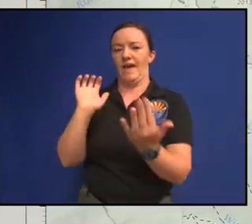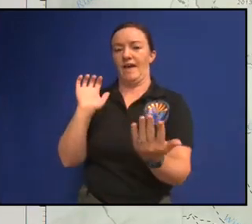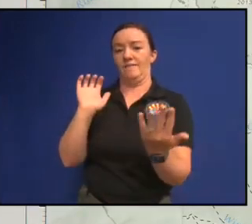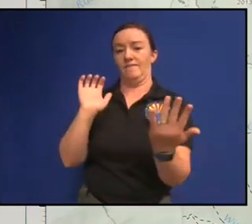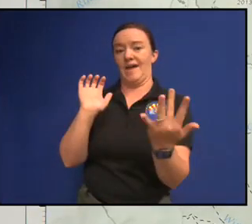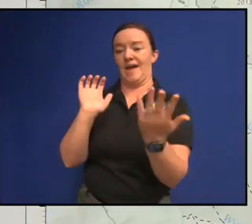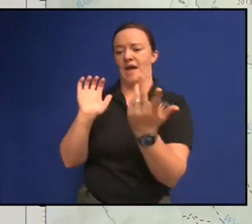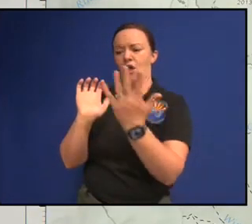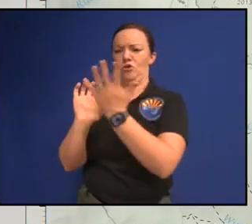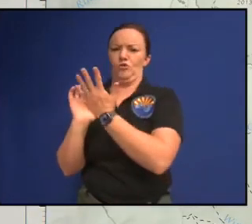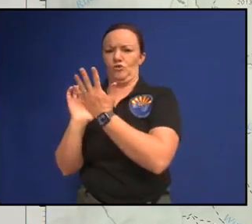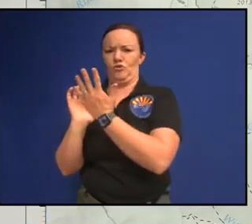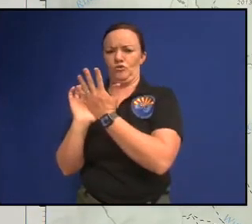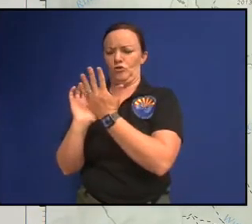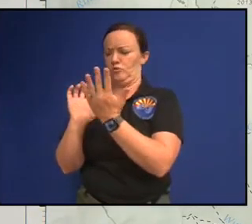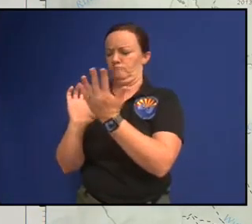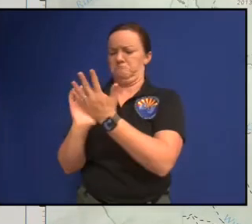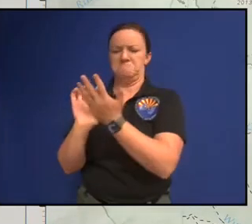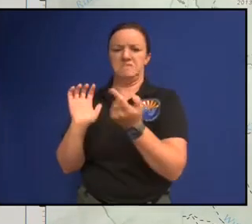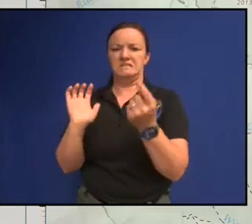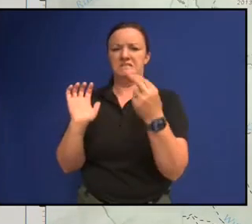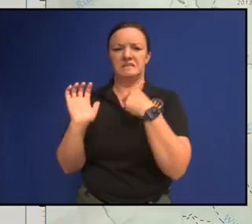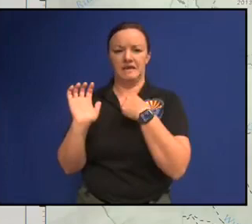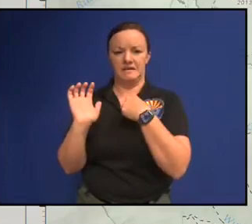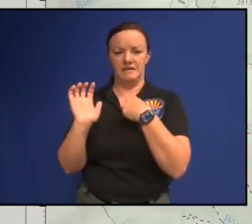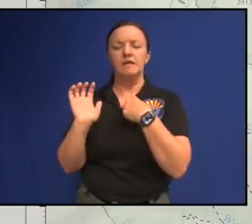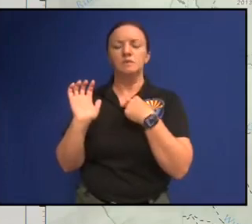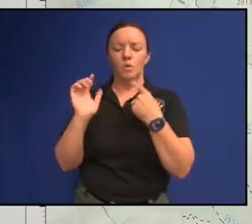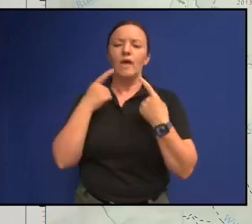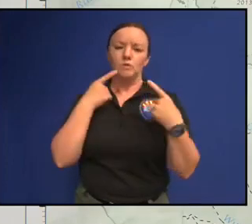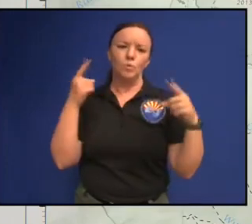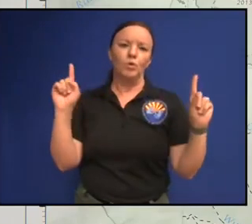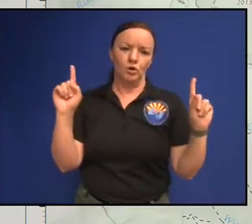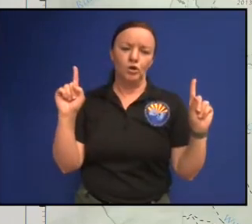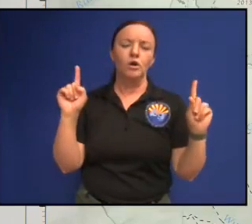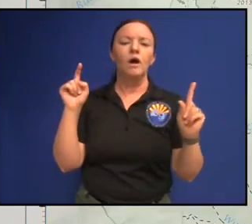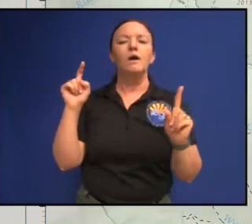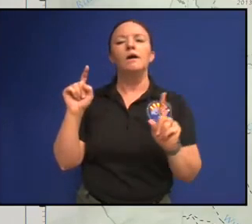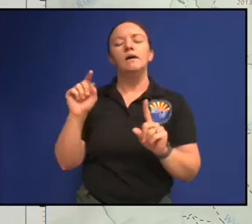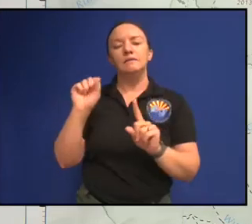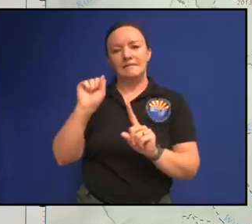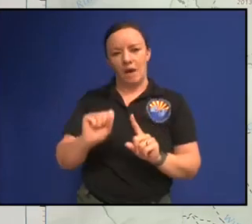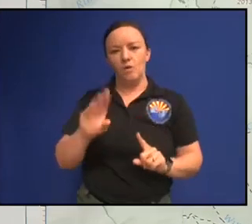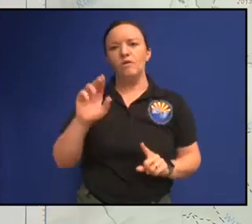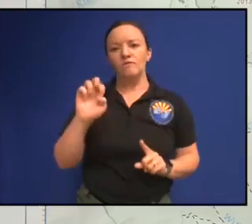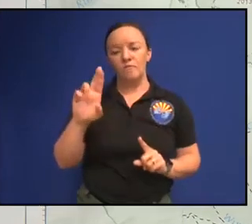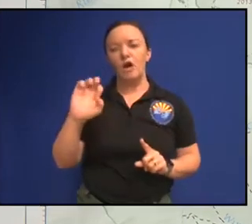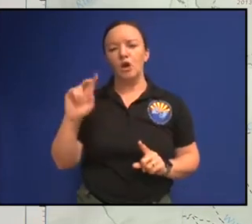CREEK TO A CONFLUENCE AND HAS STARTED MOVING IN THERE ABOUT 36 HOURS AGO.